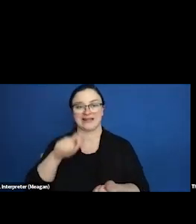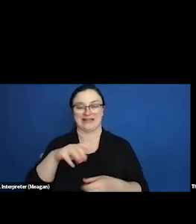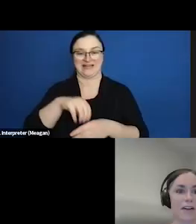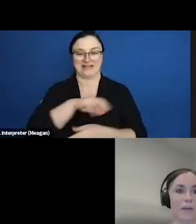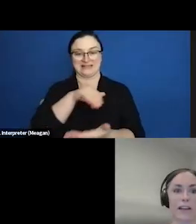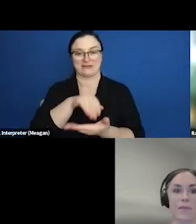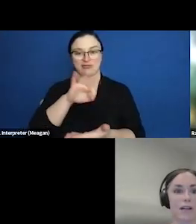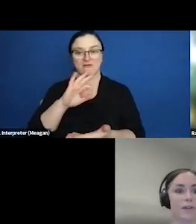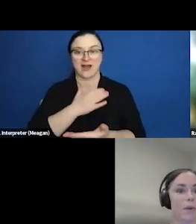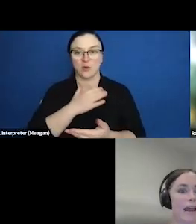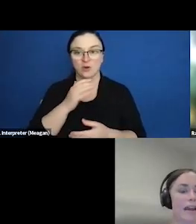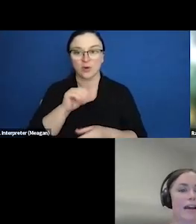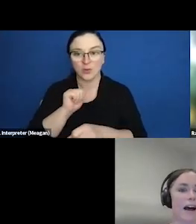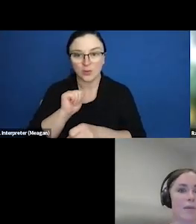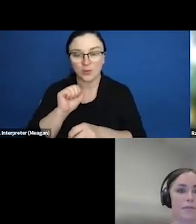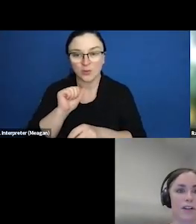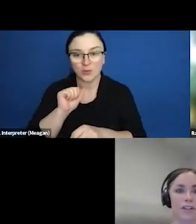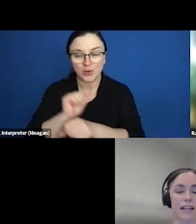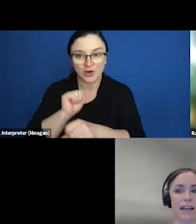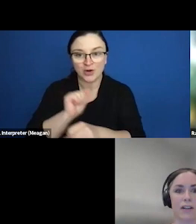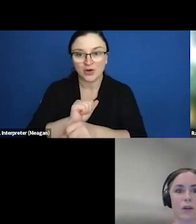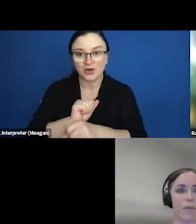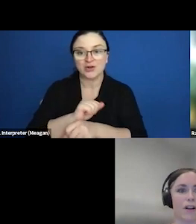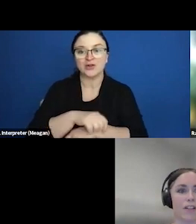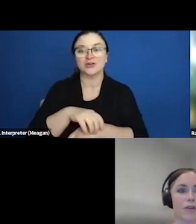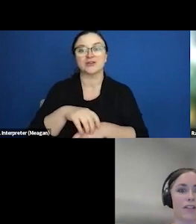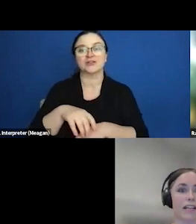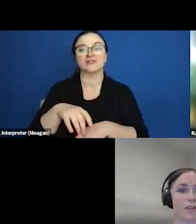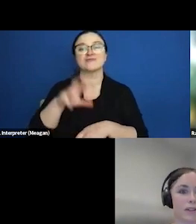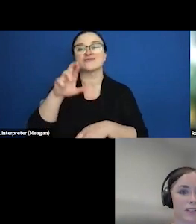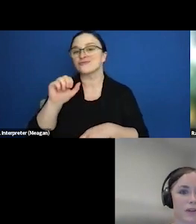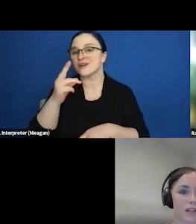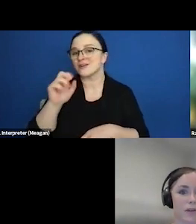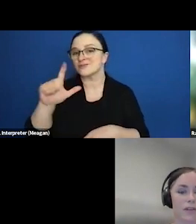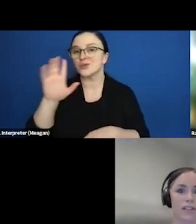in an ethical and meaningful way. Rachel's gonna get a little bit more into the data sources we can use